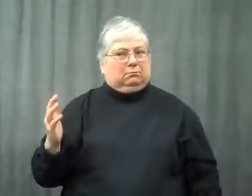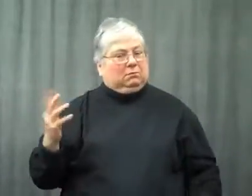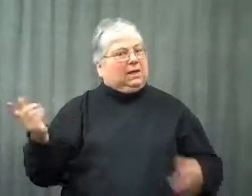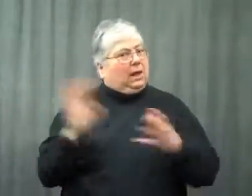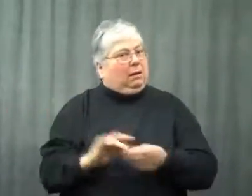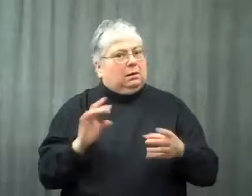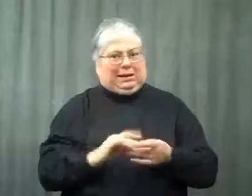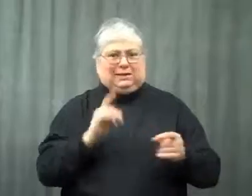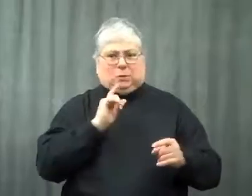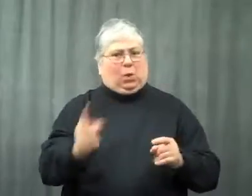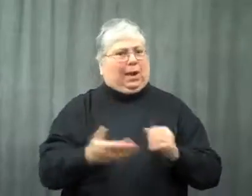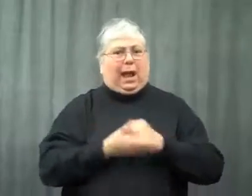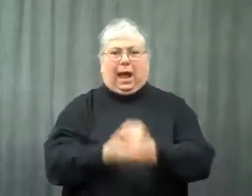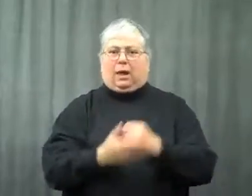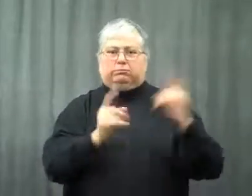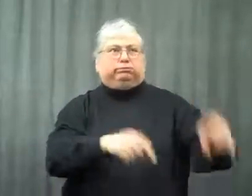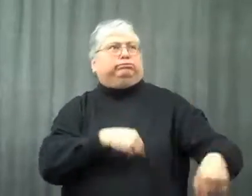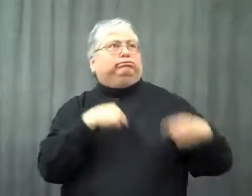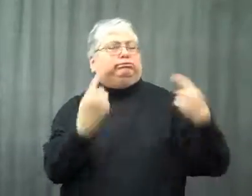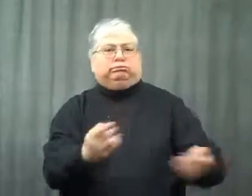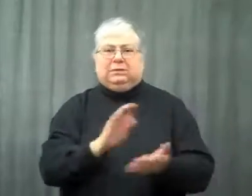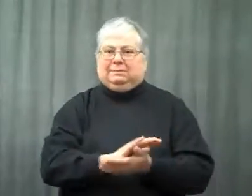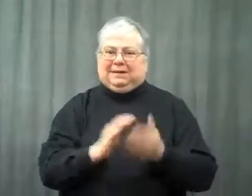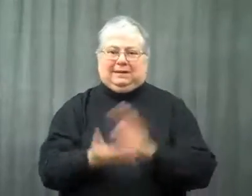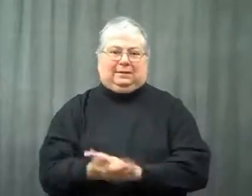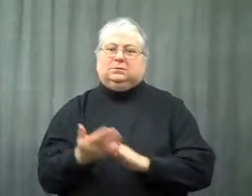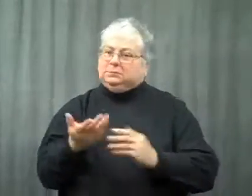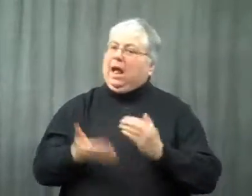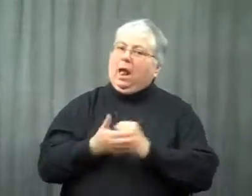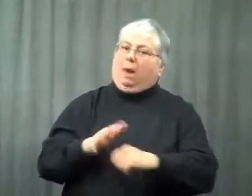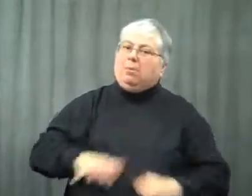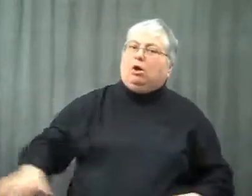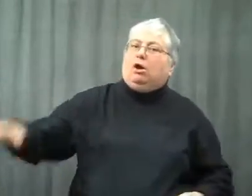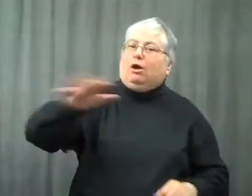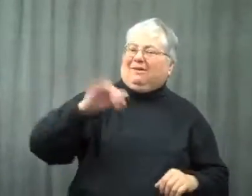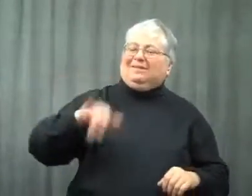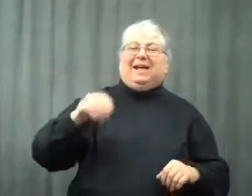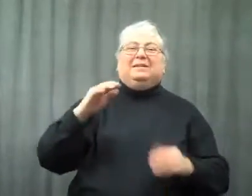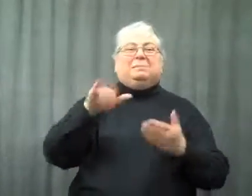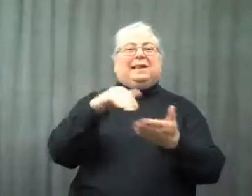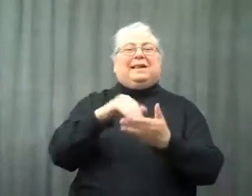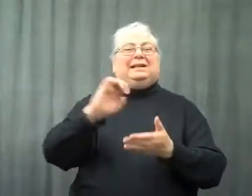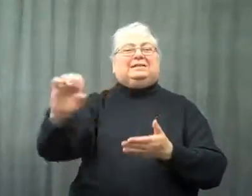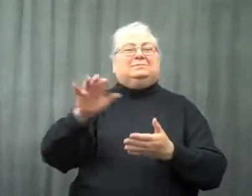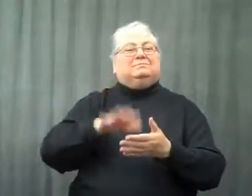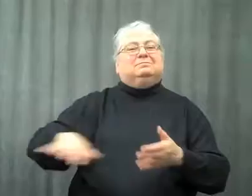He said it had helped maintain peace, and also in the Middle East.